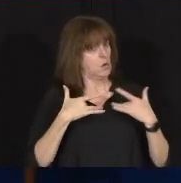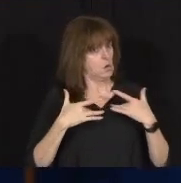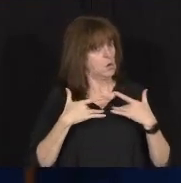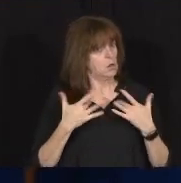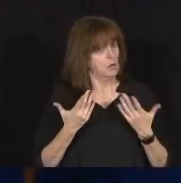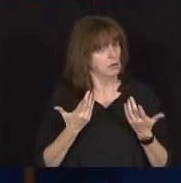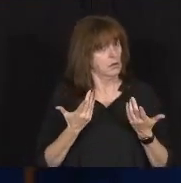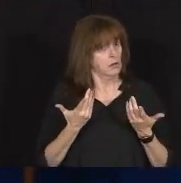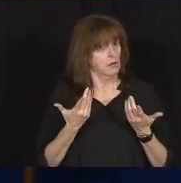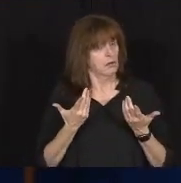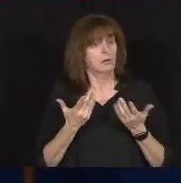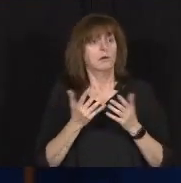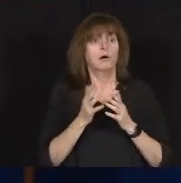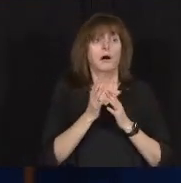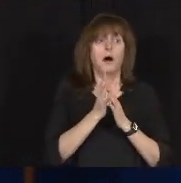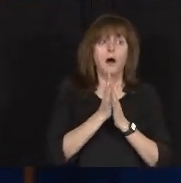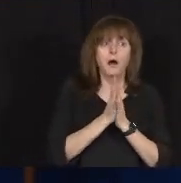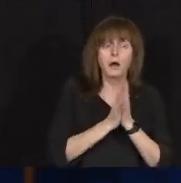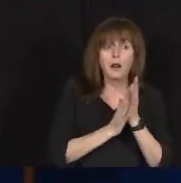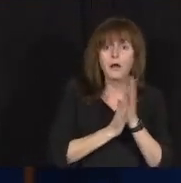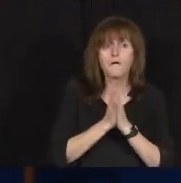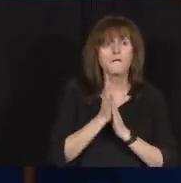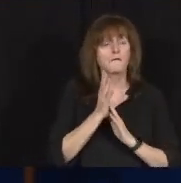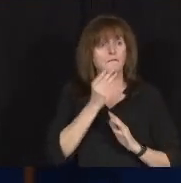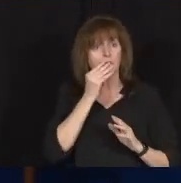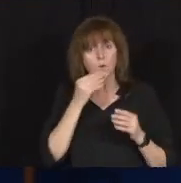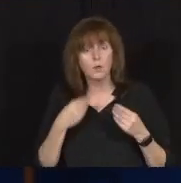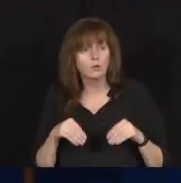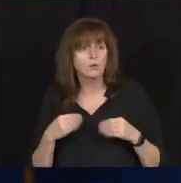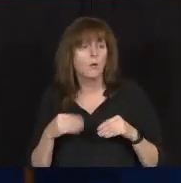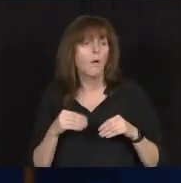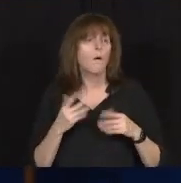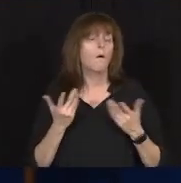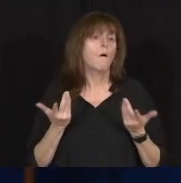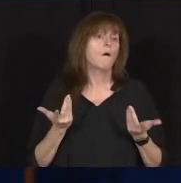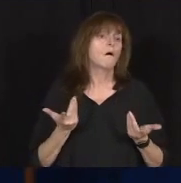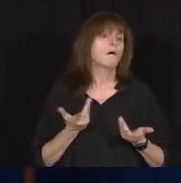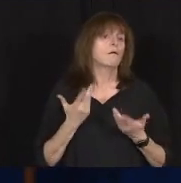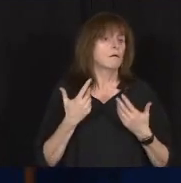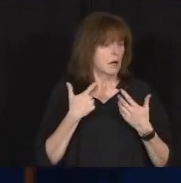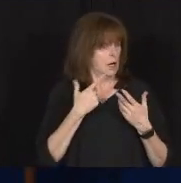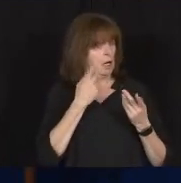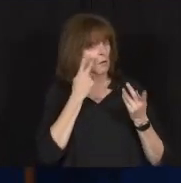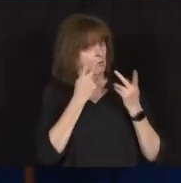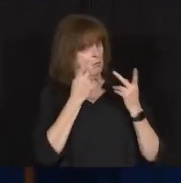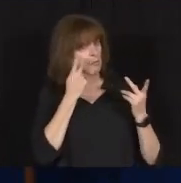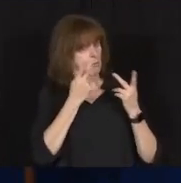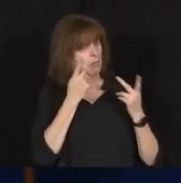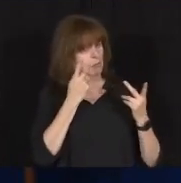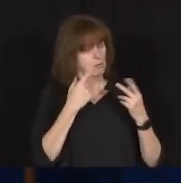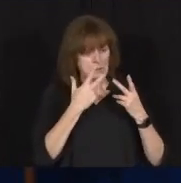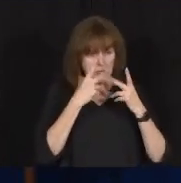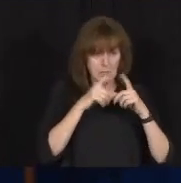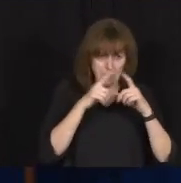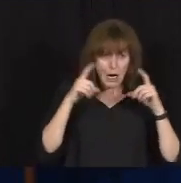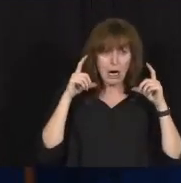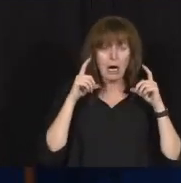l ittering gloves outside of grocery stores, inside shopping carts, all around the city and beyond. And I'm sure that you've seen the images.